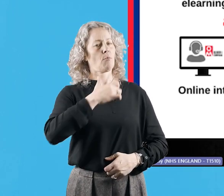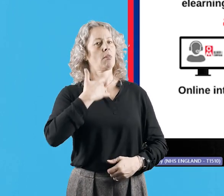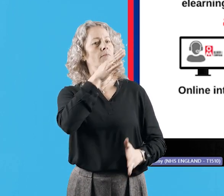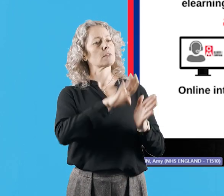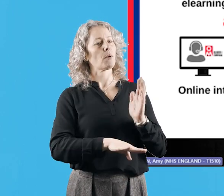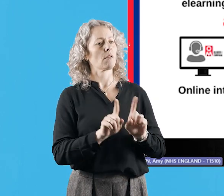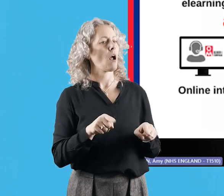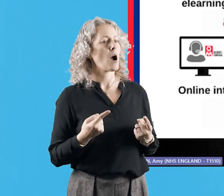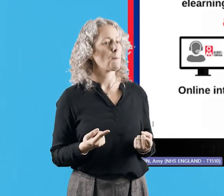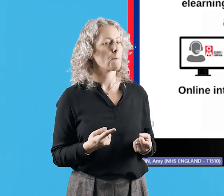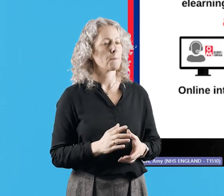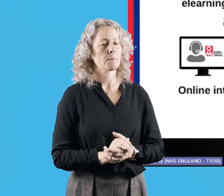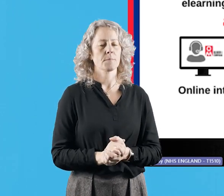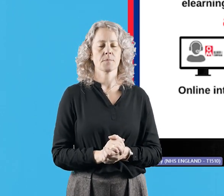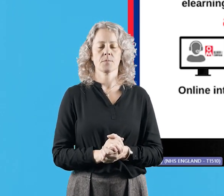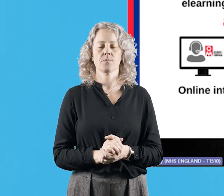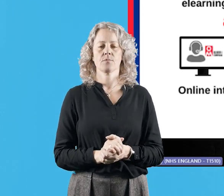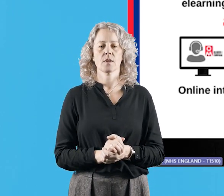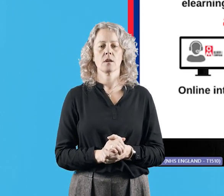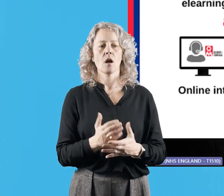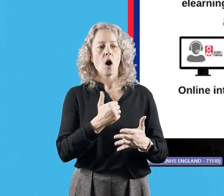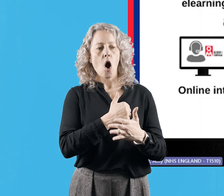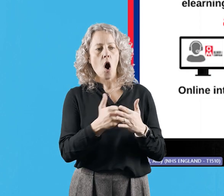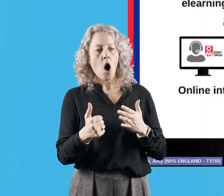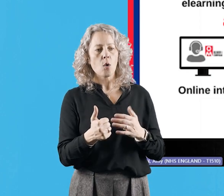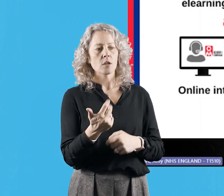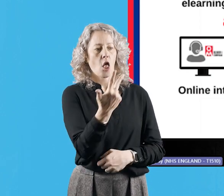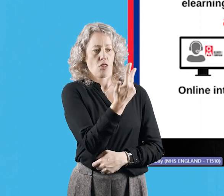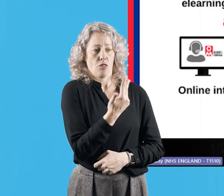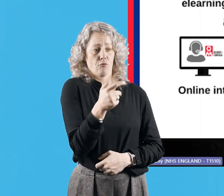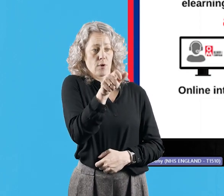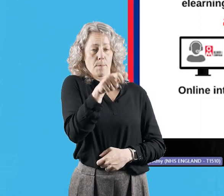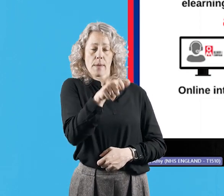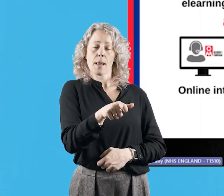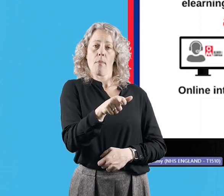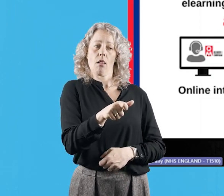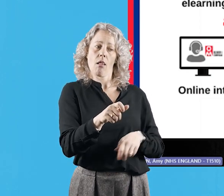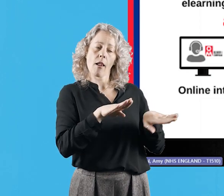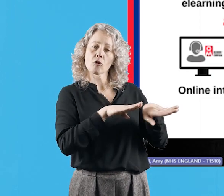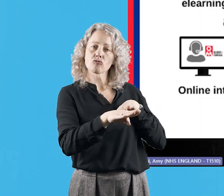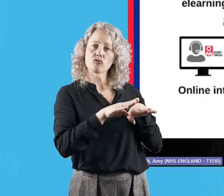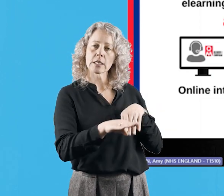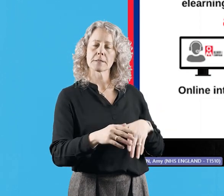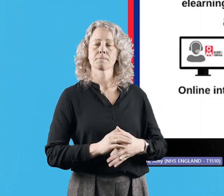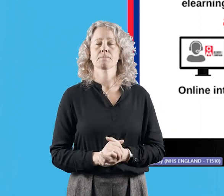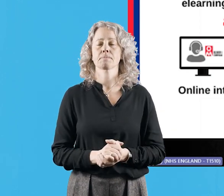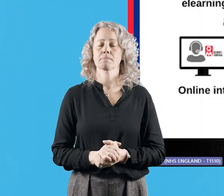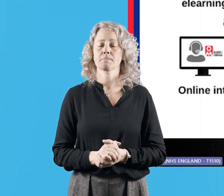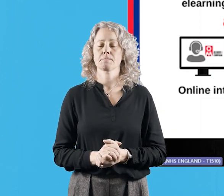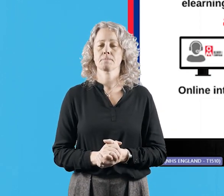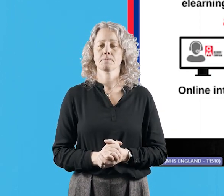with lived experience. So it will always be a trio delivering that training.